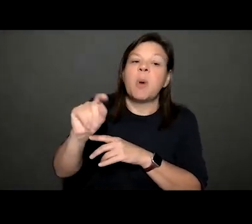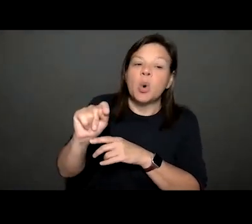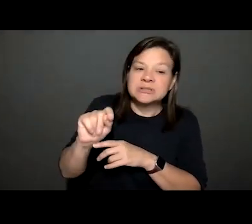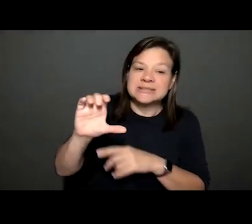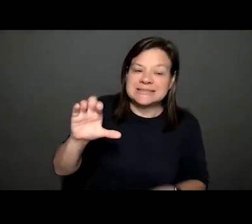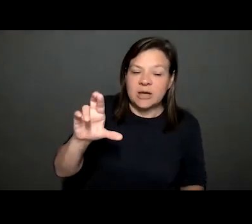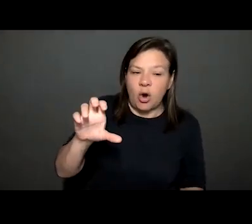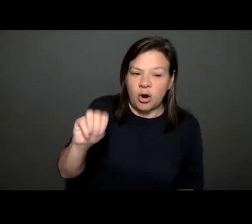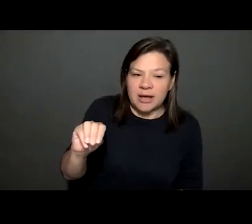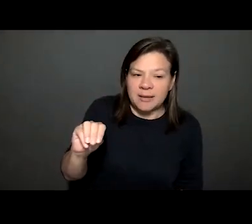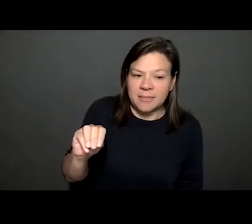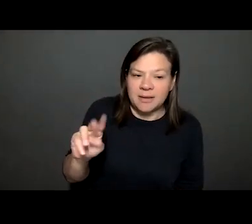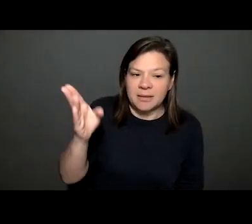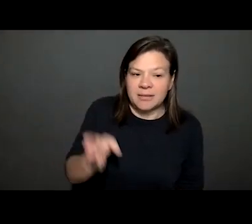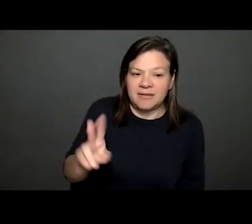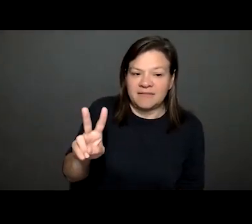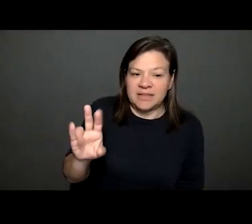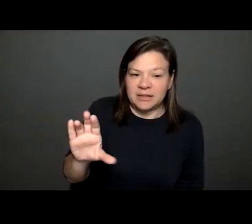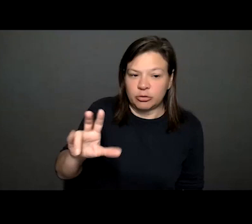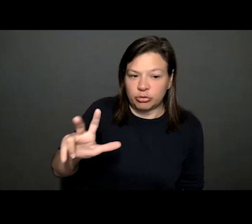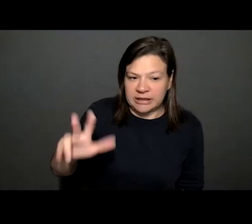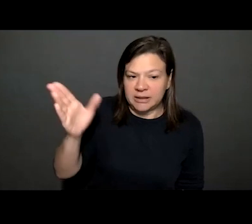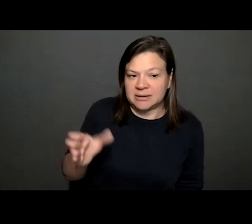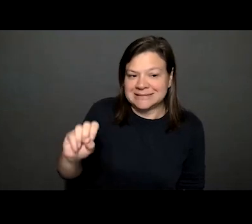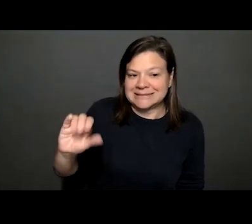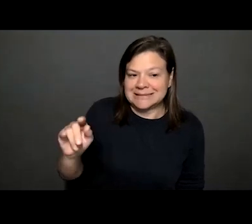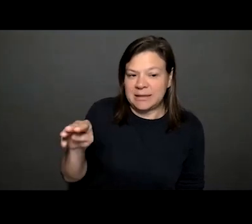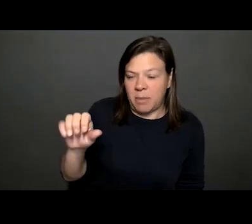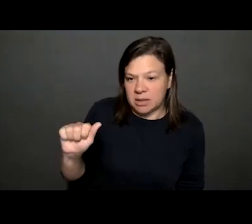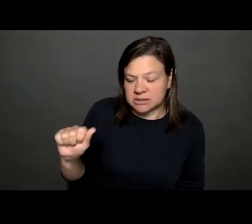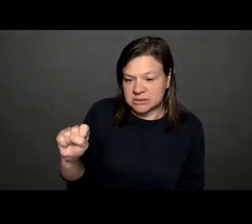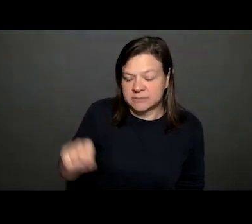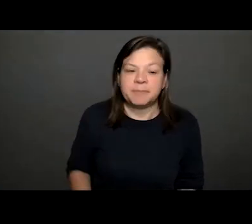AND THE BODY THAT YOU ACTUALLY PASS IS THE EXACT SAME JSON THAT WE SHOWED BEFORE.